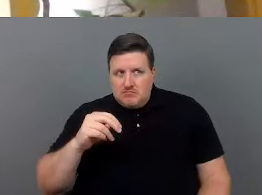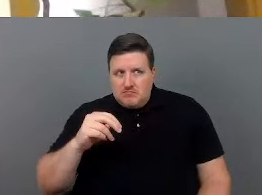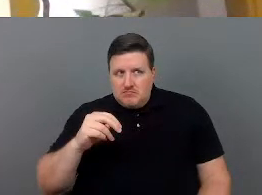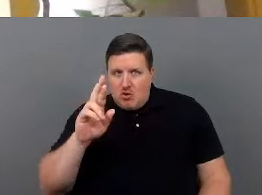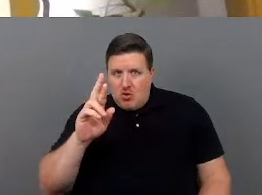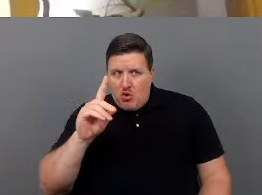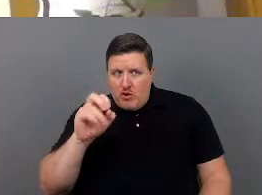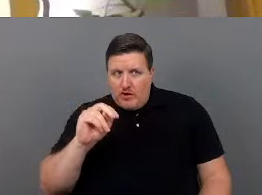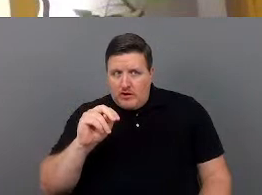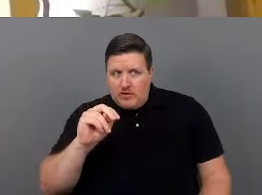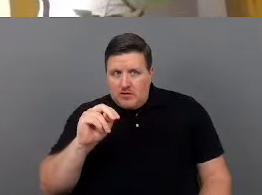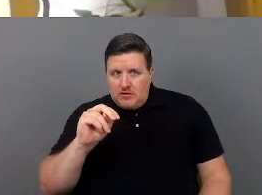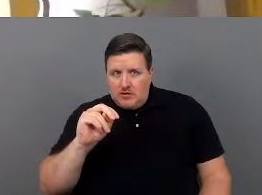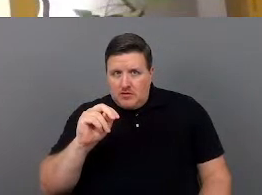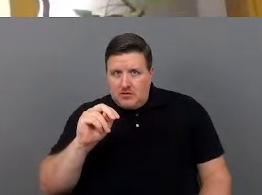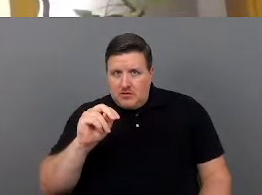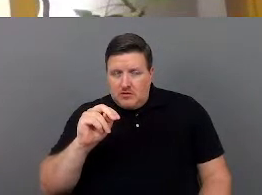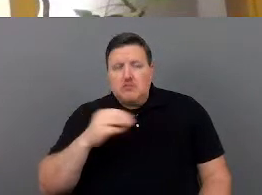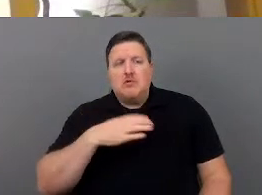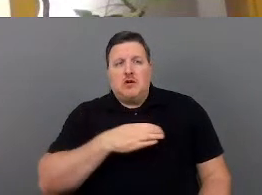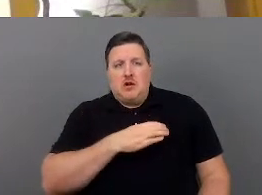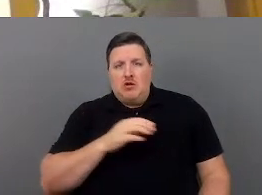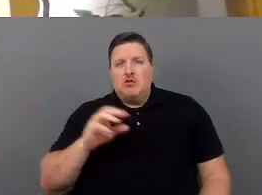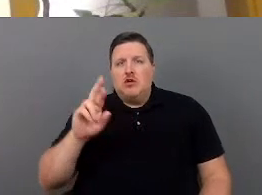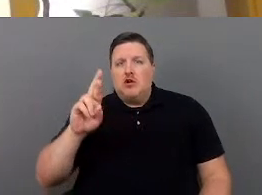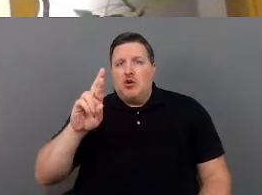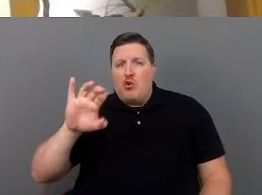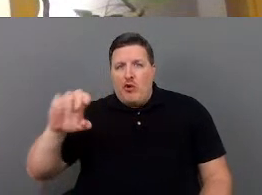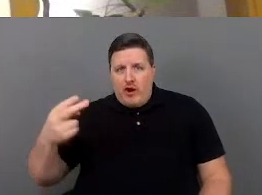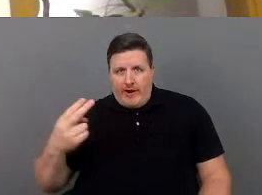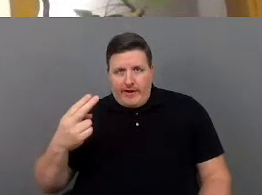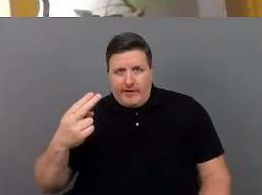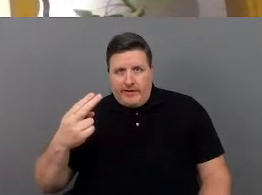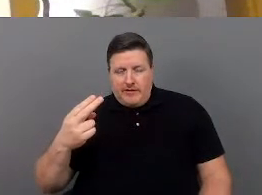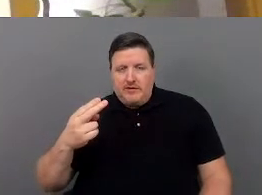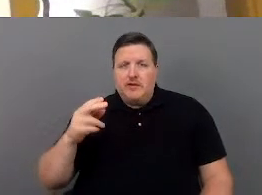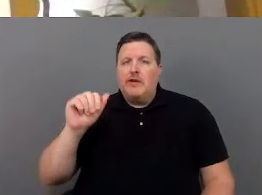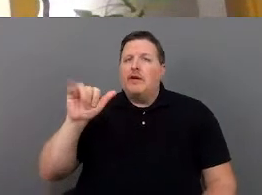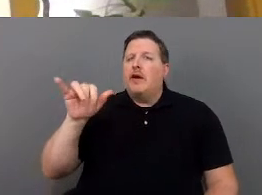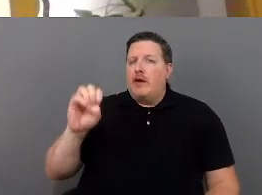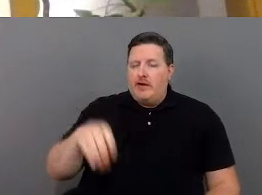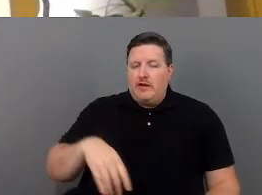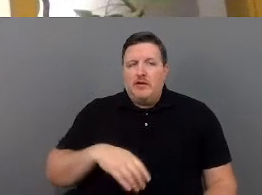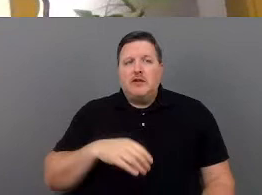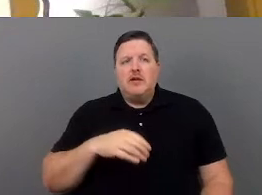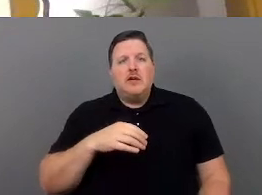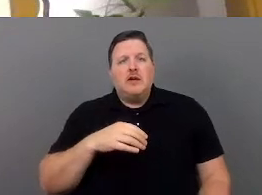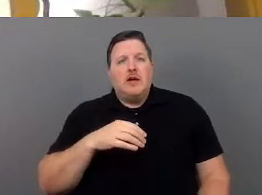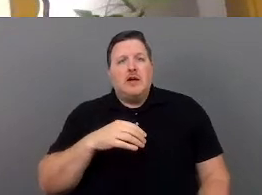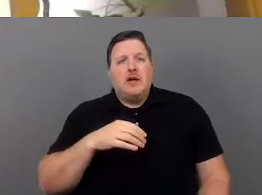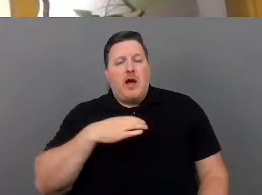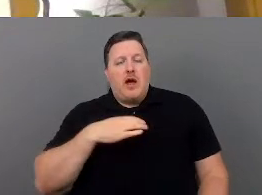COUNCIL MEMBER REICH. ≫ COUNCIL MEMBER REICH: AYE. ≫ Clerk: COUNCIL MEMBER FLETCHER. ≫ COUNCIL MEMBER FLETCHER: AYE. ≫ Clerk: COUNCIL MEMBER SCHROEDER. ≫ COUNCIL MEMBER SCHROEDER: AYE.